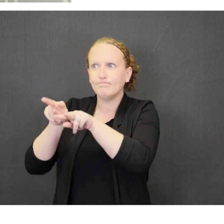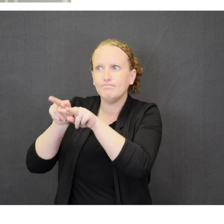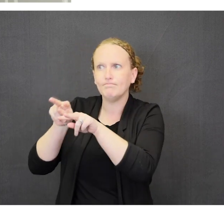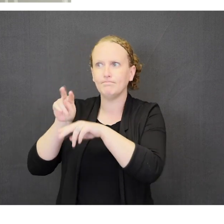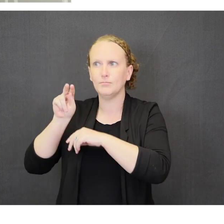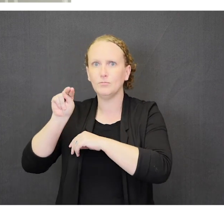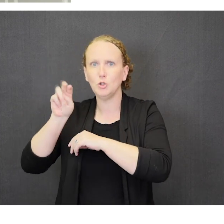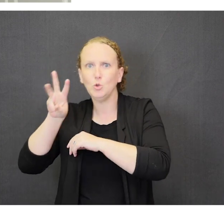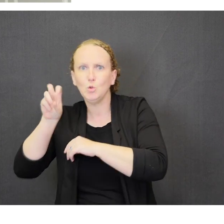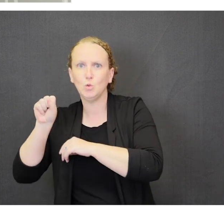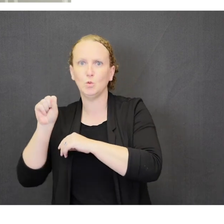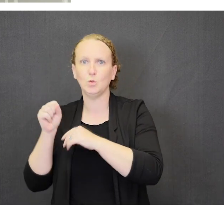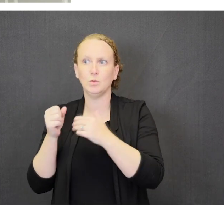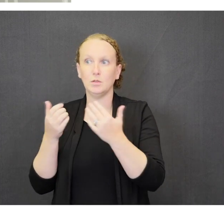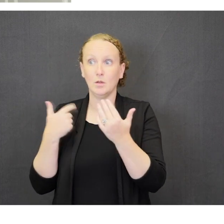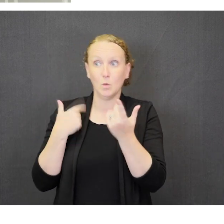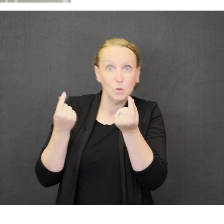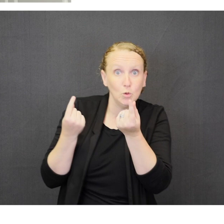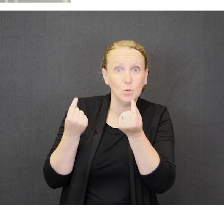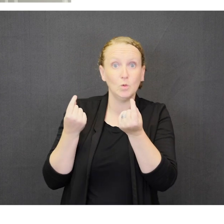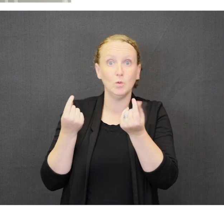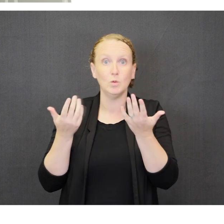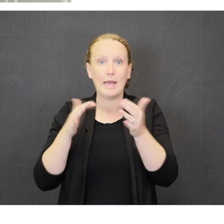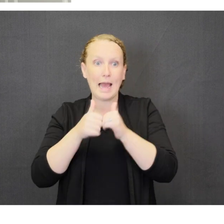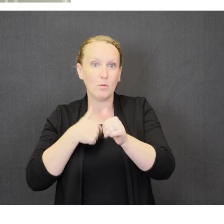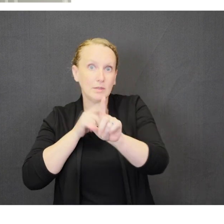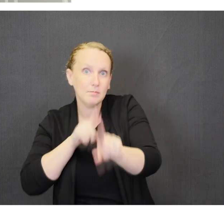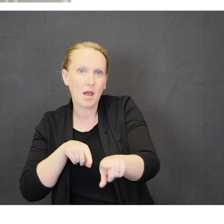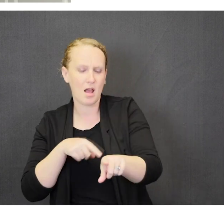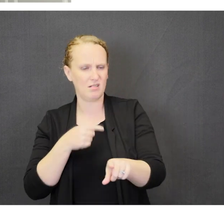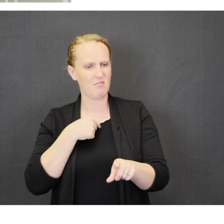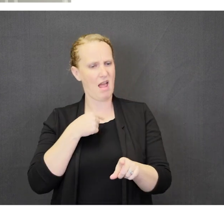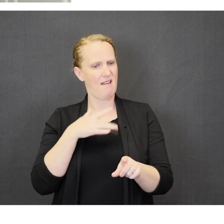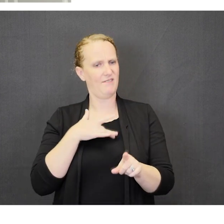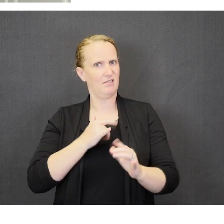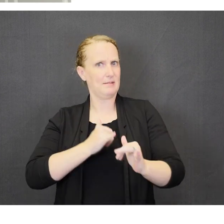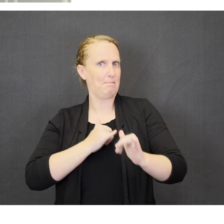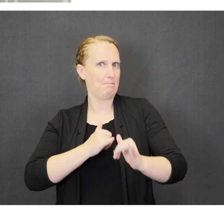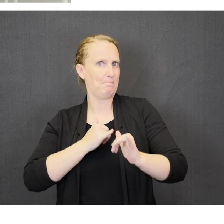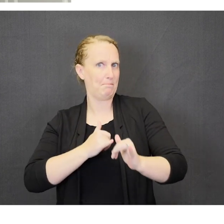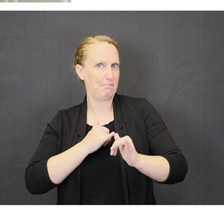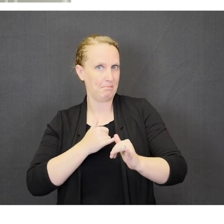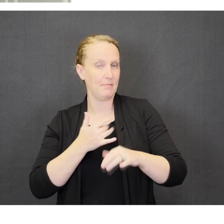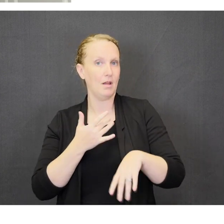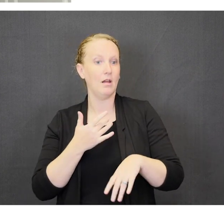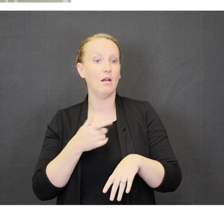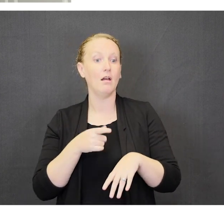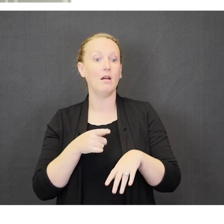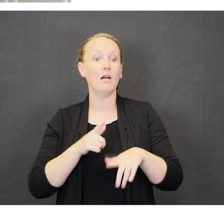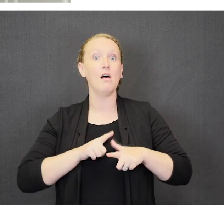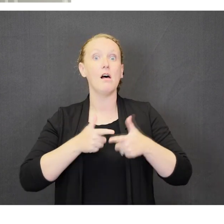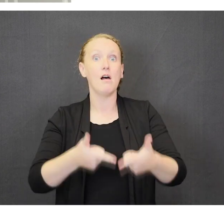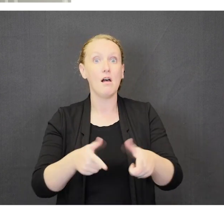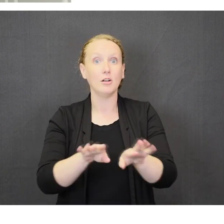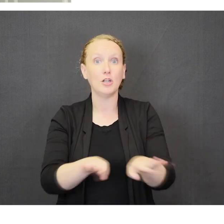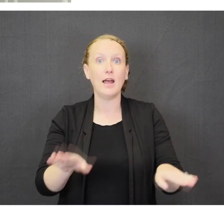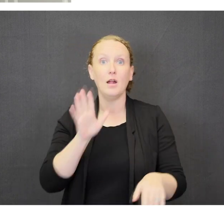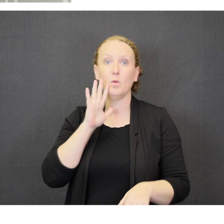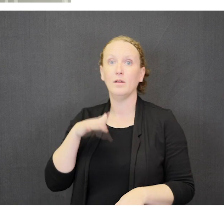wondering you know what to do or how to reverse bond and what you're really doing here is you're just normalizing the child